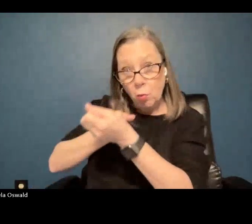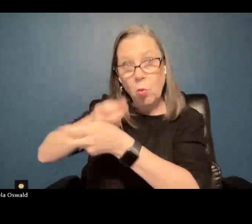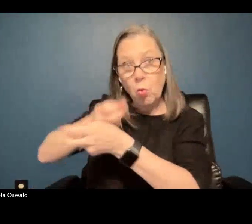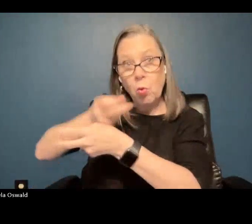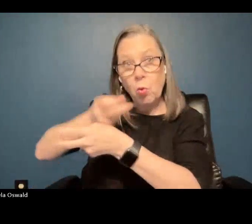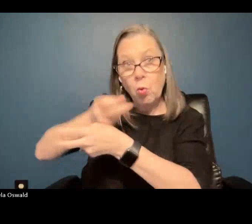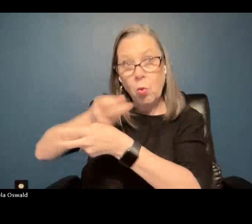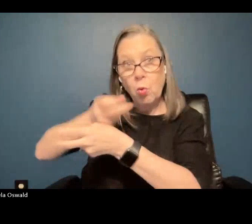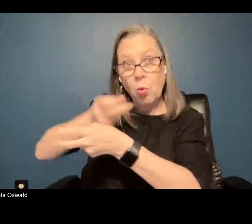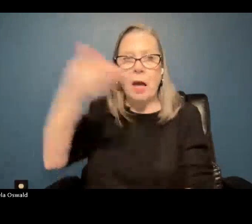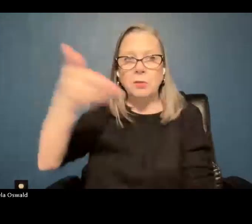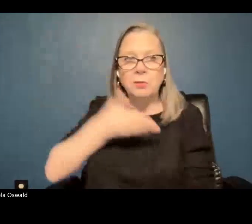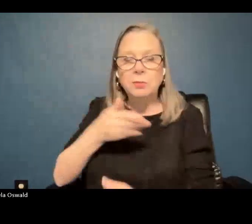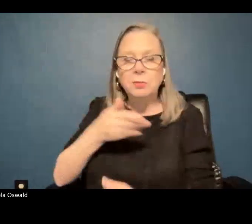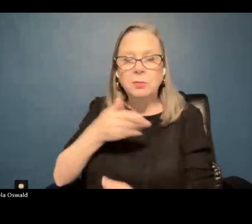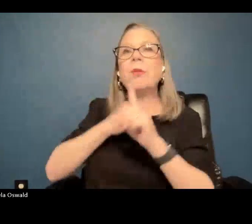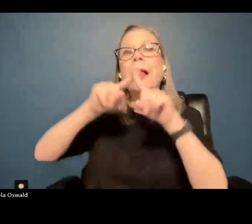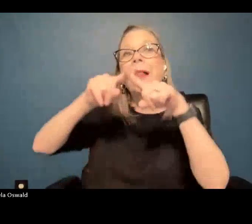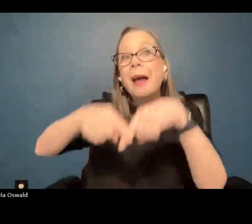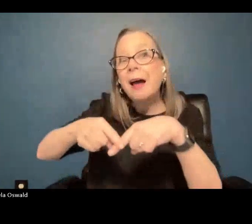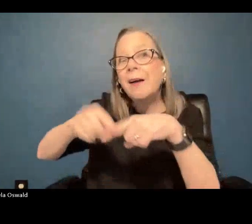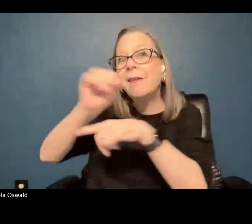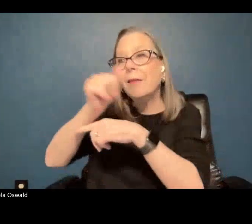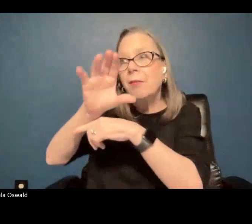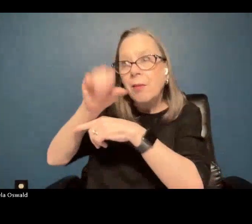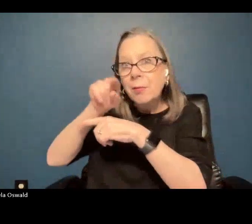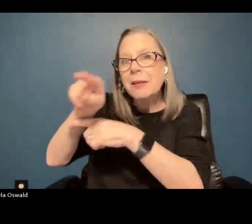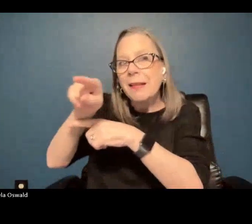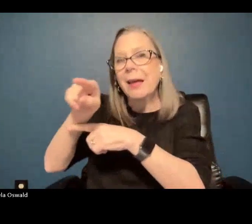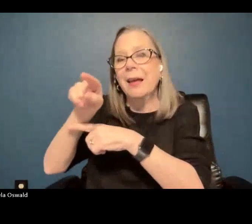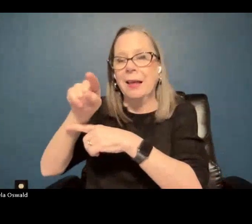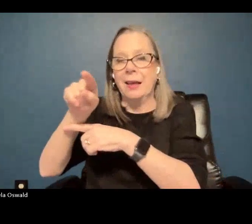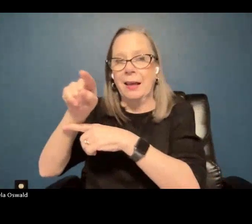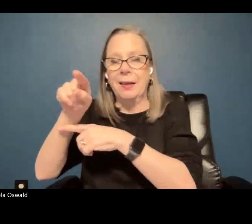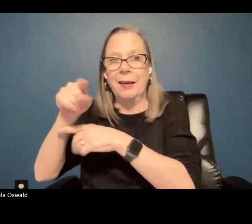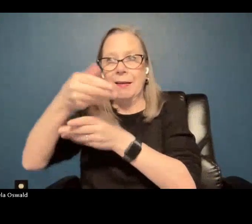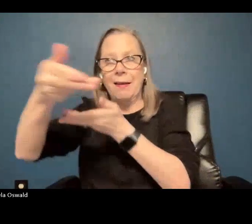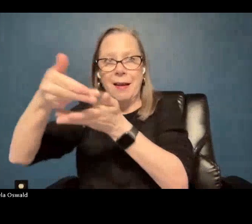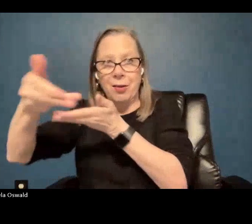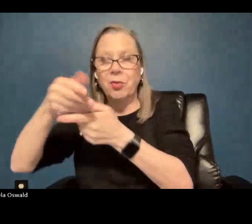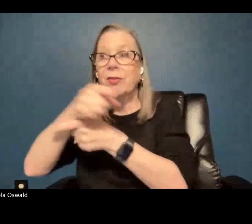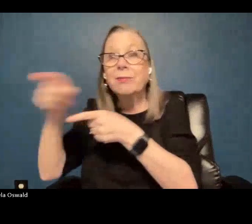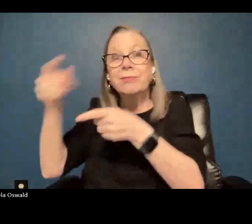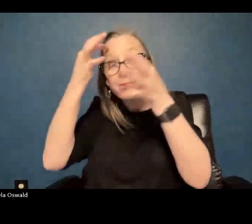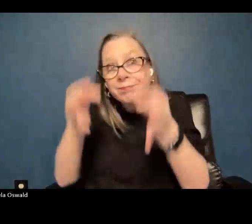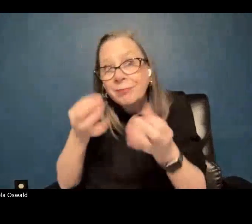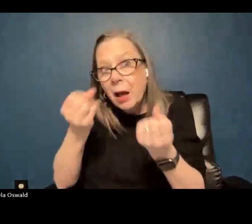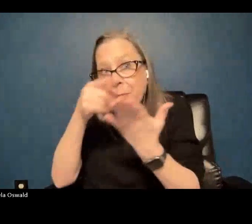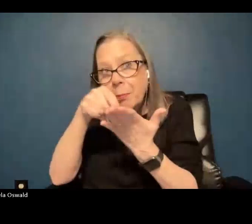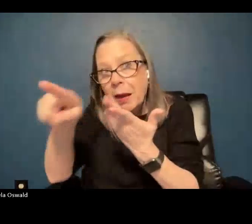So we rely on providers who then you know they are the ones determining the rate of pay, the incentives, benefits, etcetera.